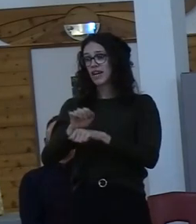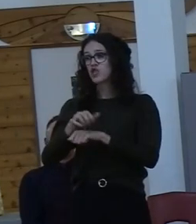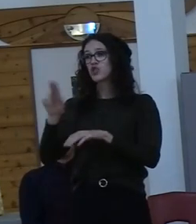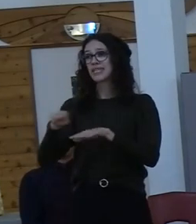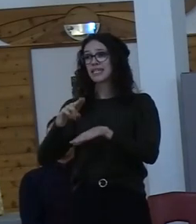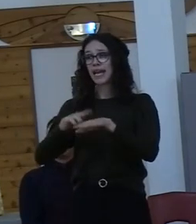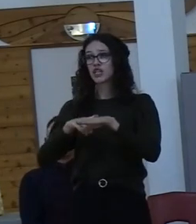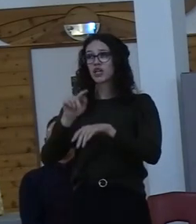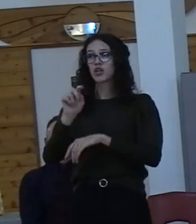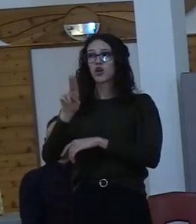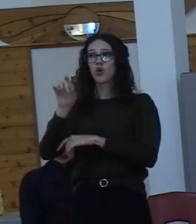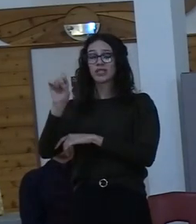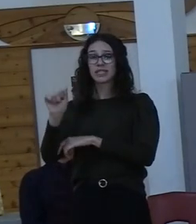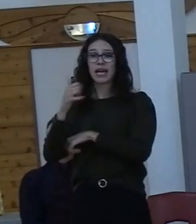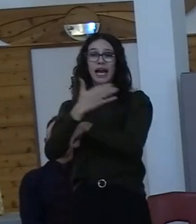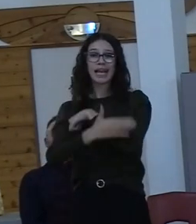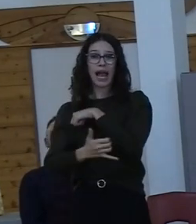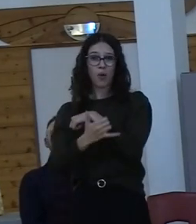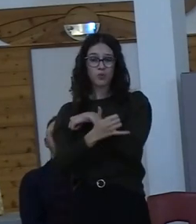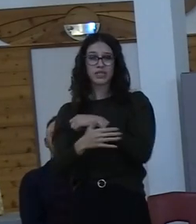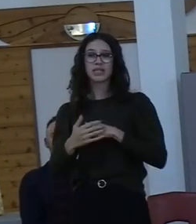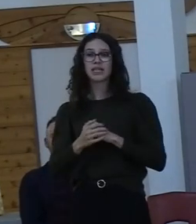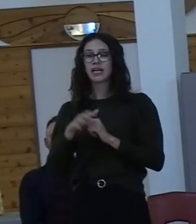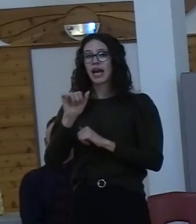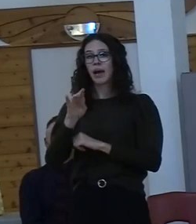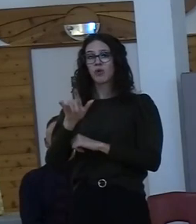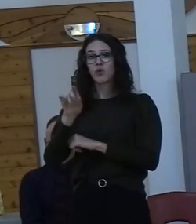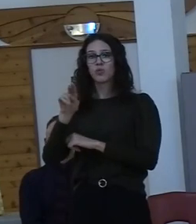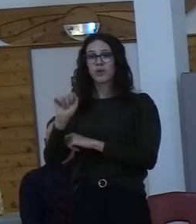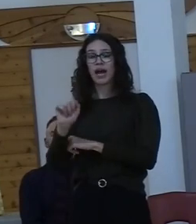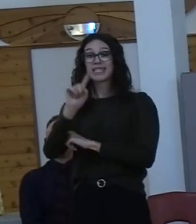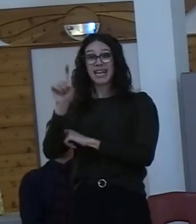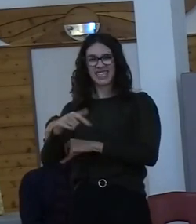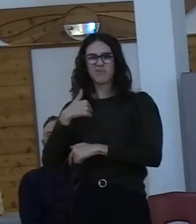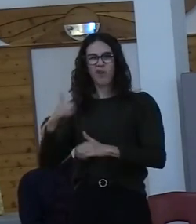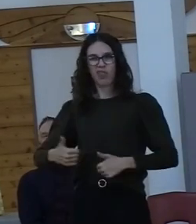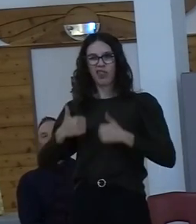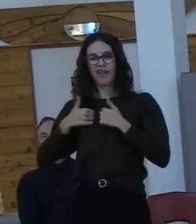And lived in Texas for a bit.